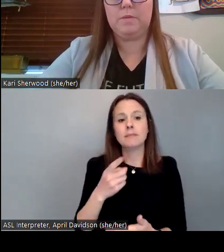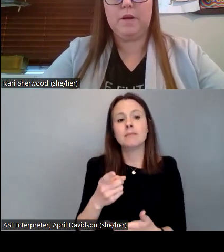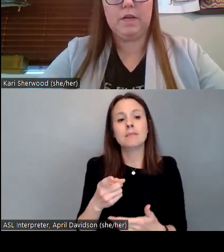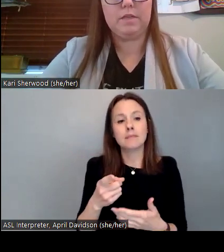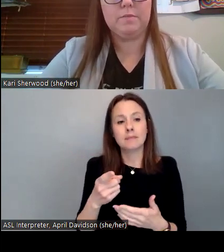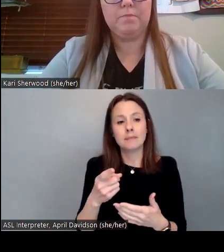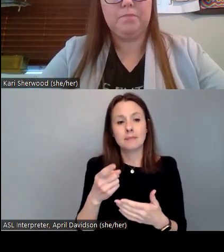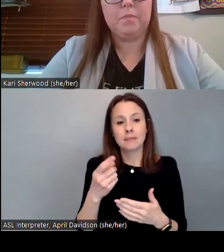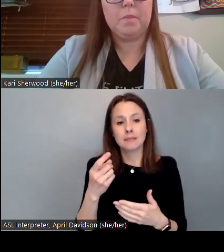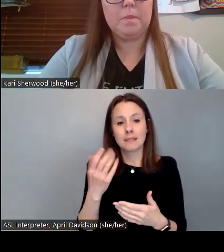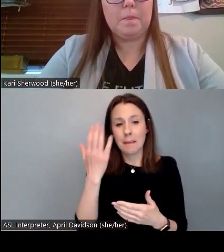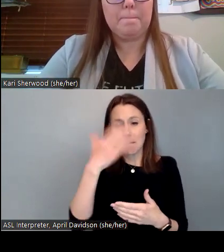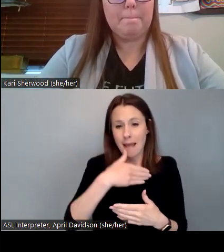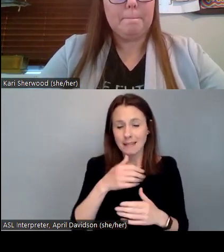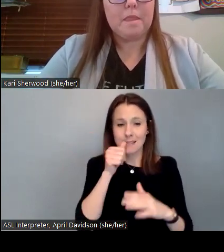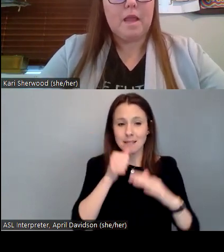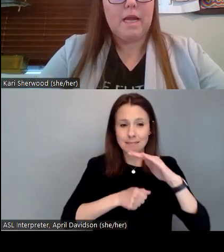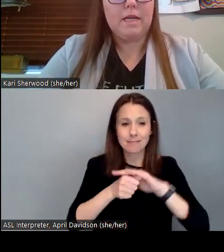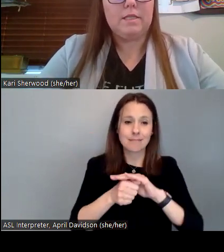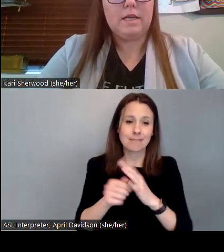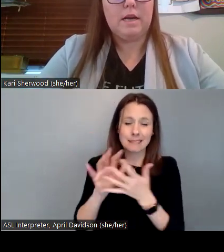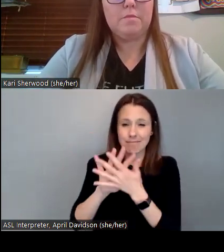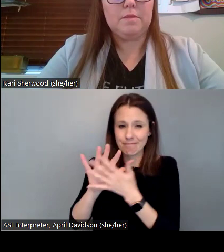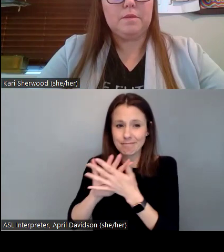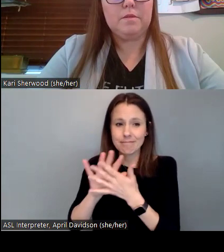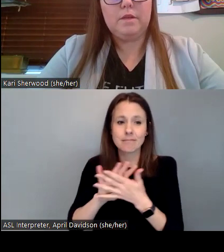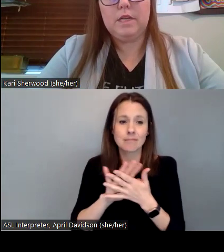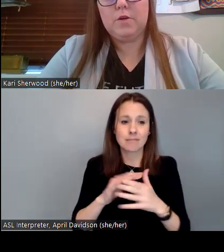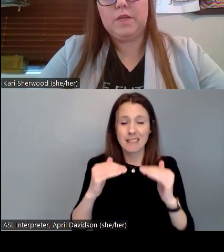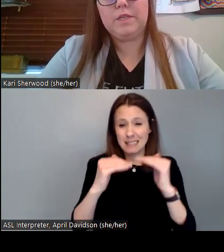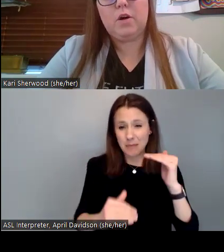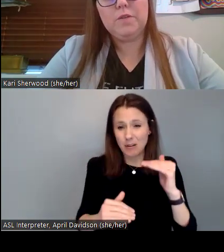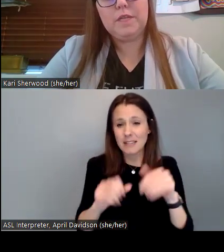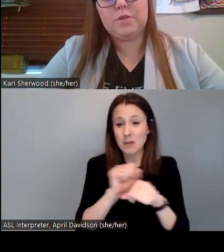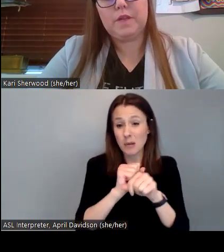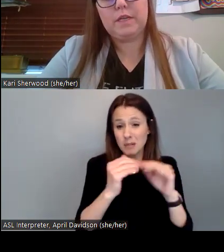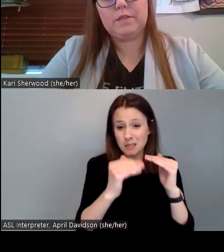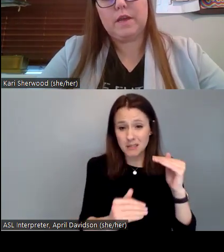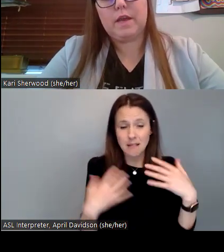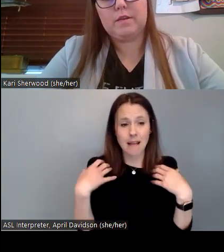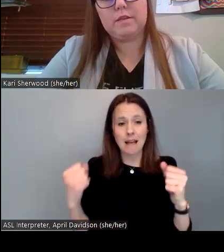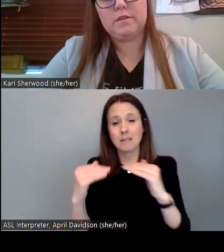disparities. And you know, all of these are things that